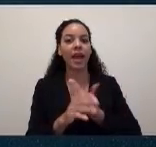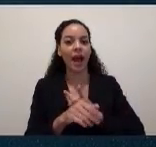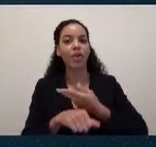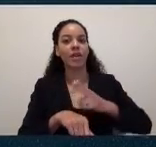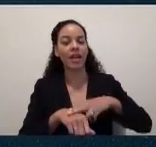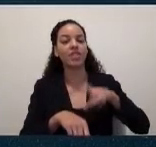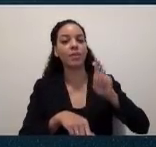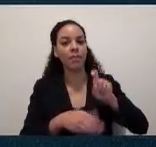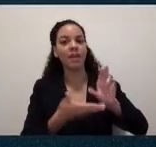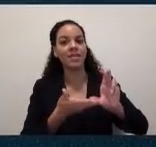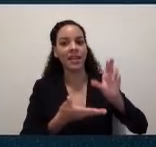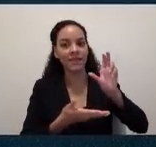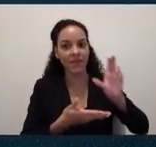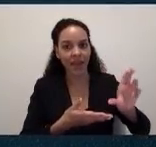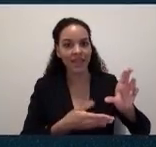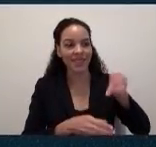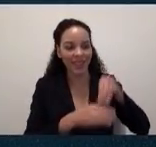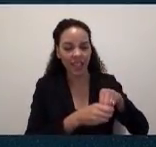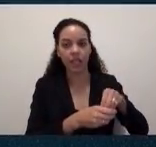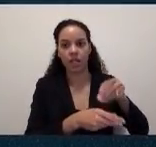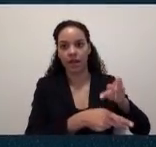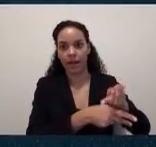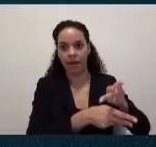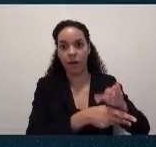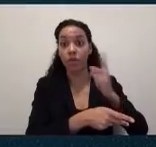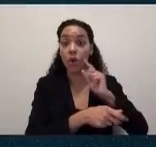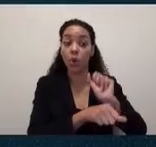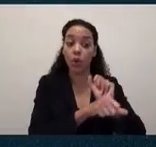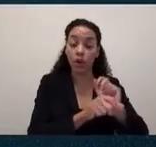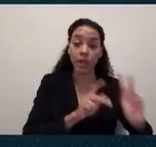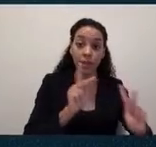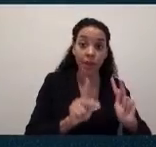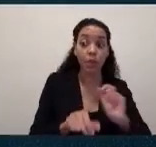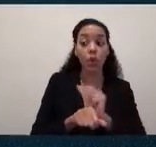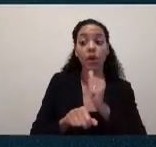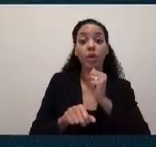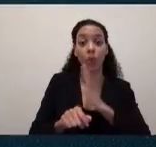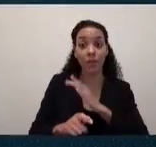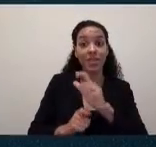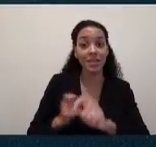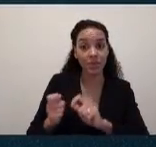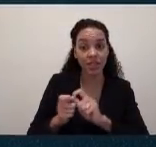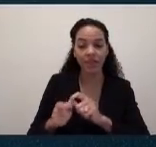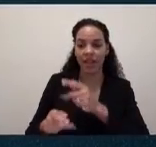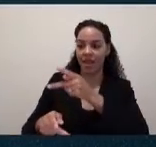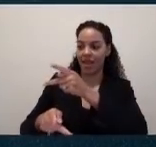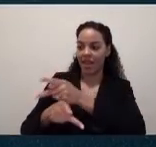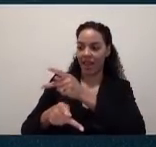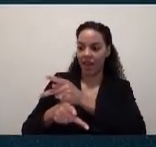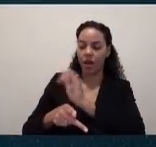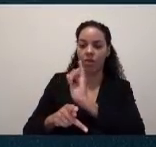For working people and working women in particular care is a prerequisite to be able to get to work.